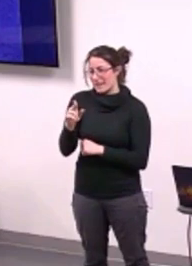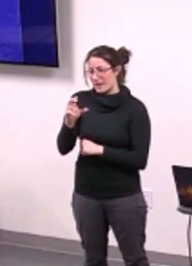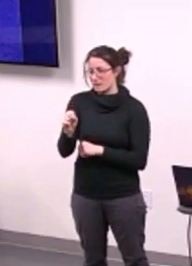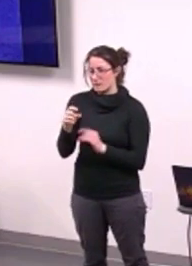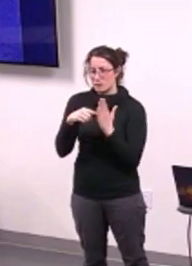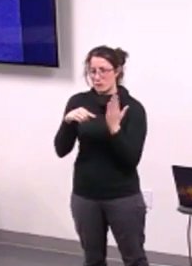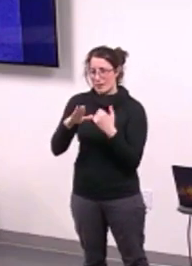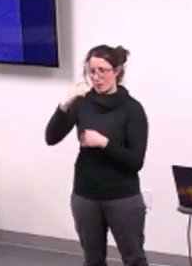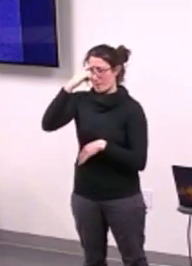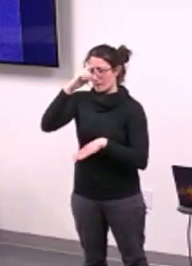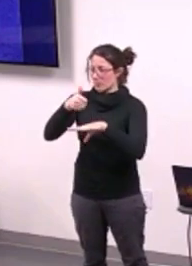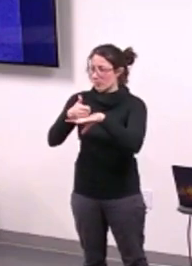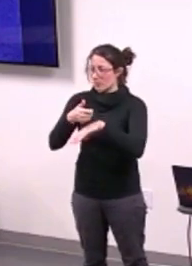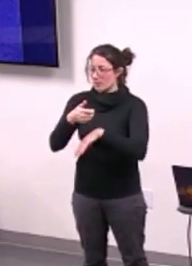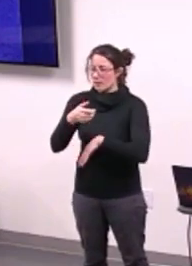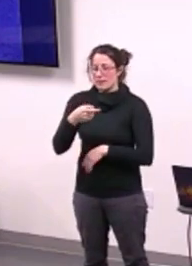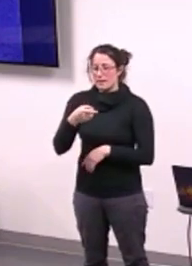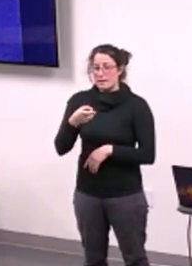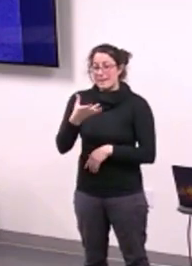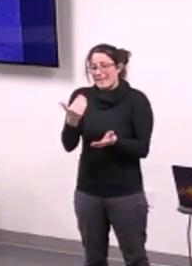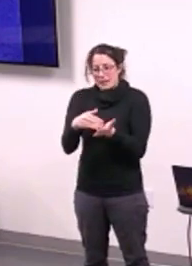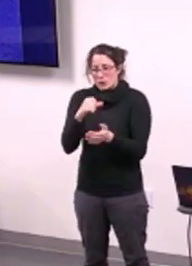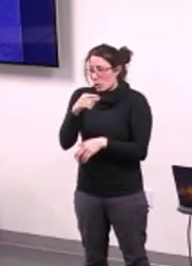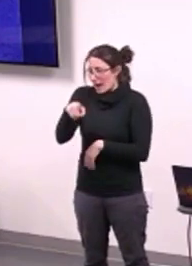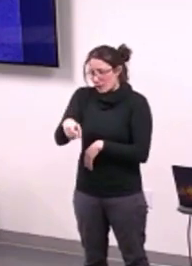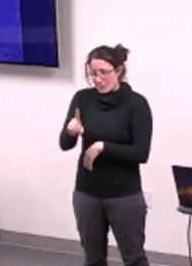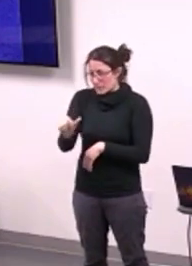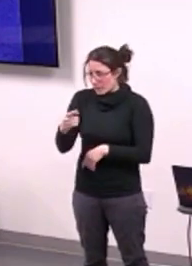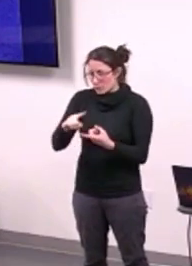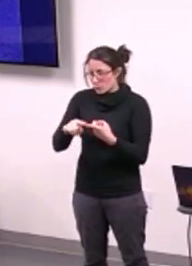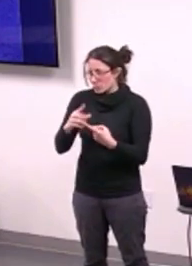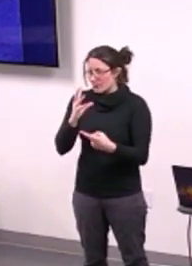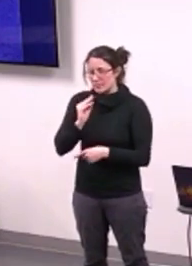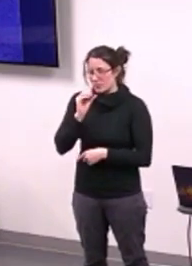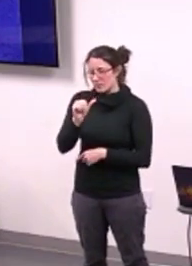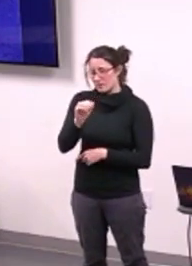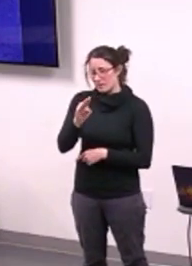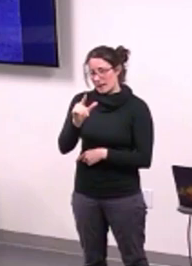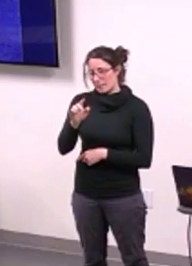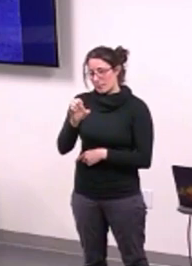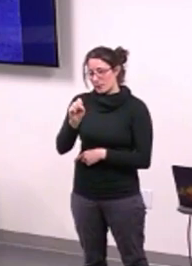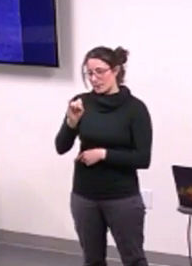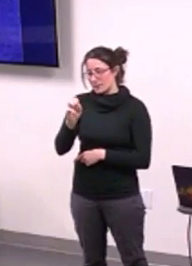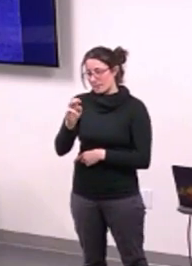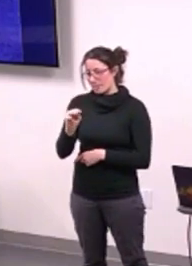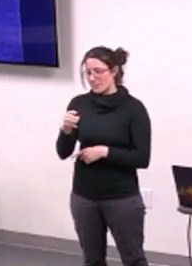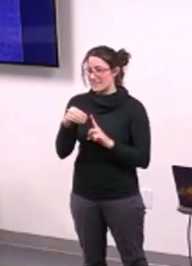Again, you don't have to be disabled to experience ableism, especially if you're negatively racialized.